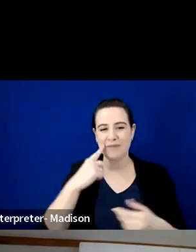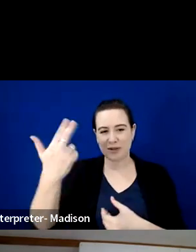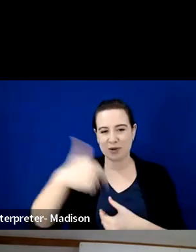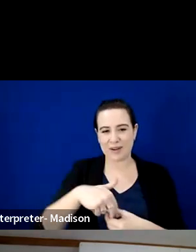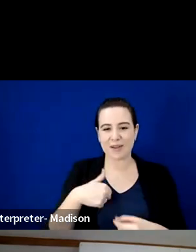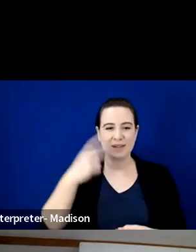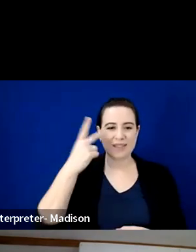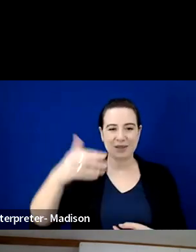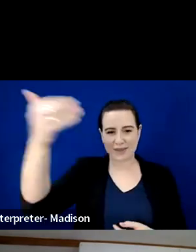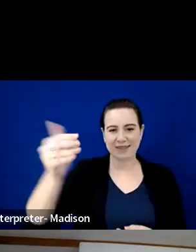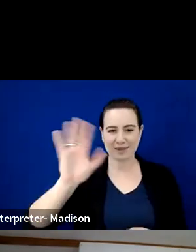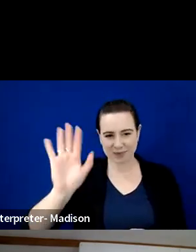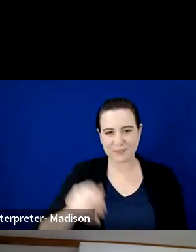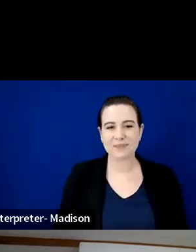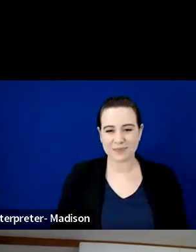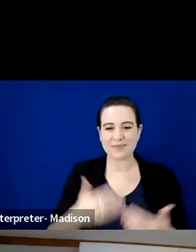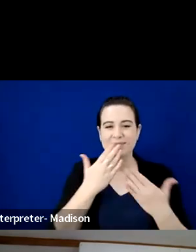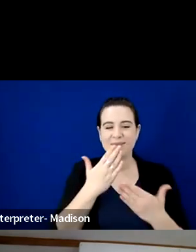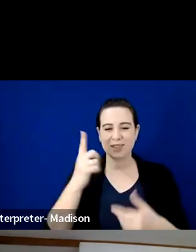Eastern time, and it looks like we have four different sessions that you can choose from at that starting point when we get back together in the next half hour.